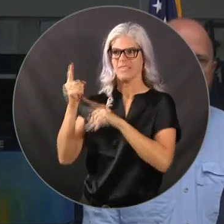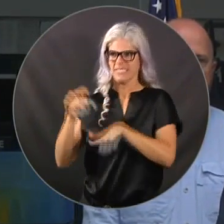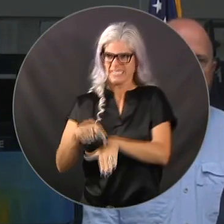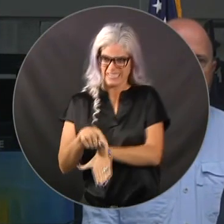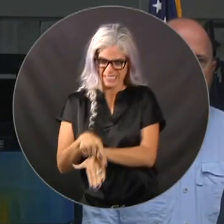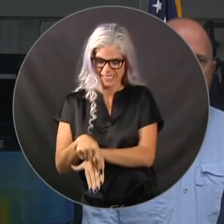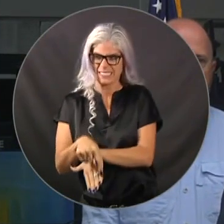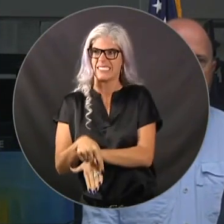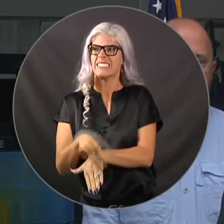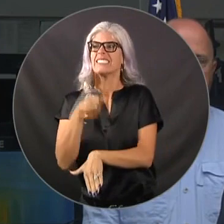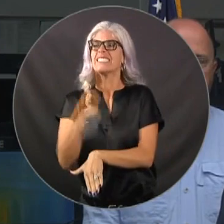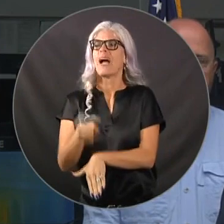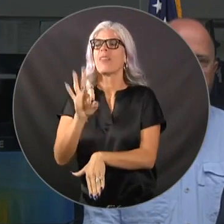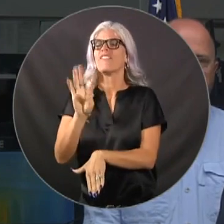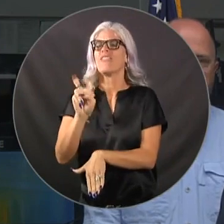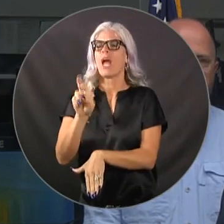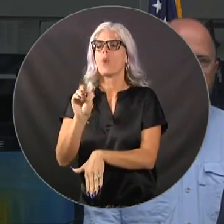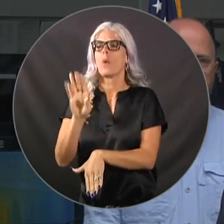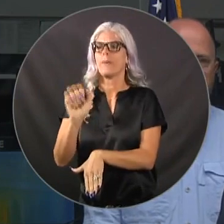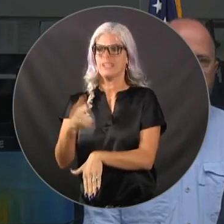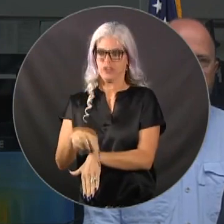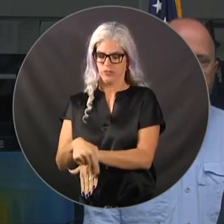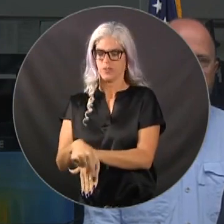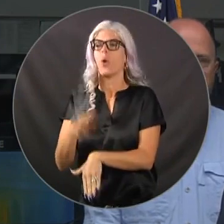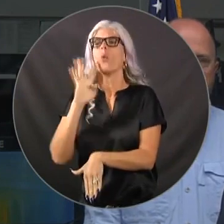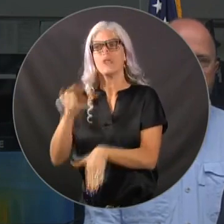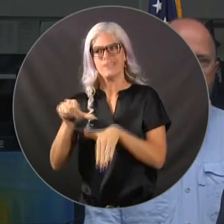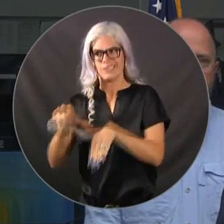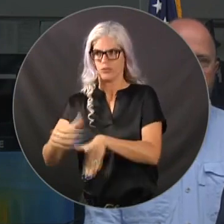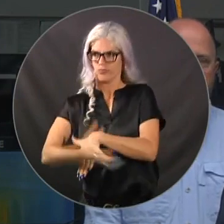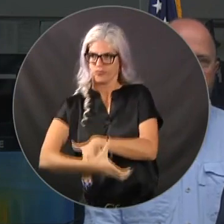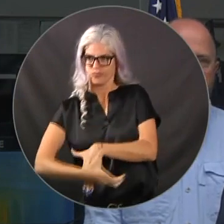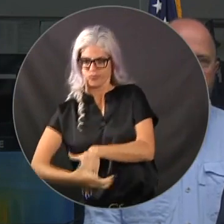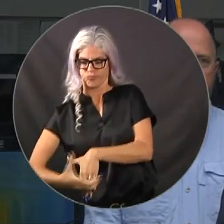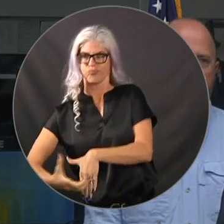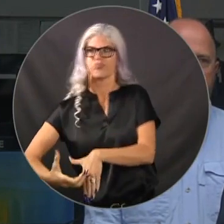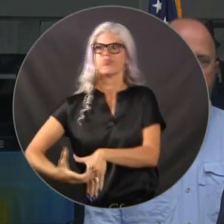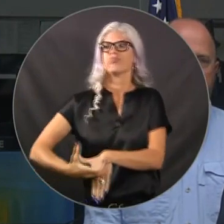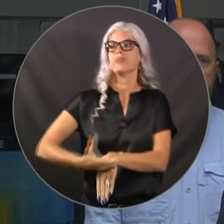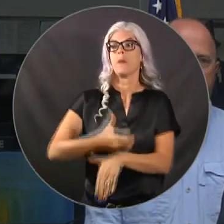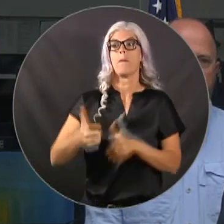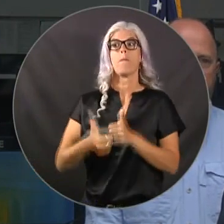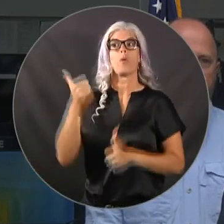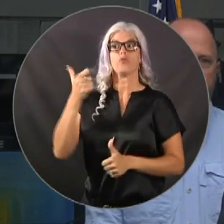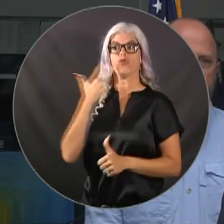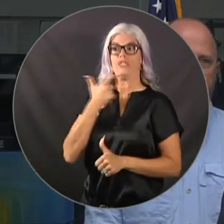to move through the state track shows it uh exiting